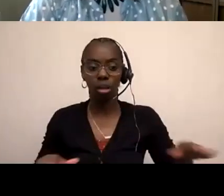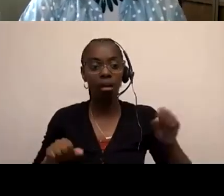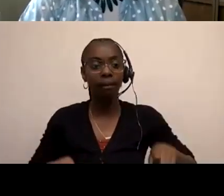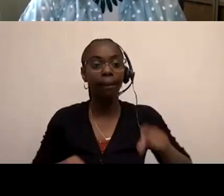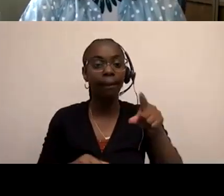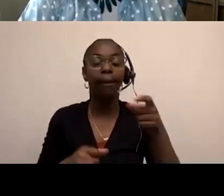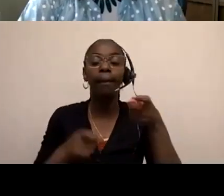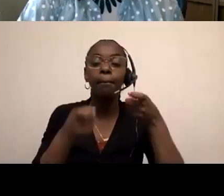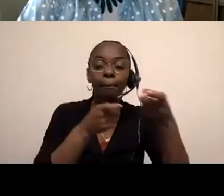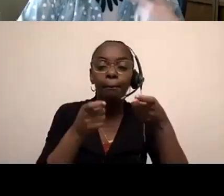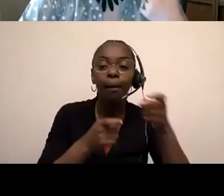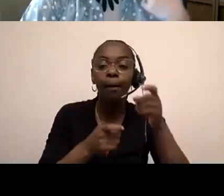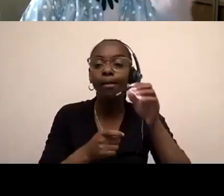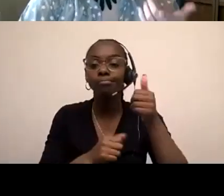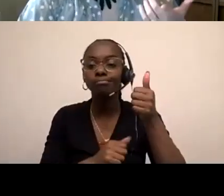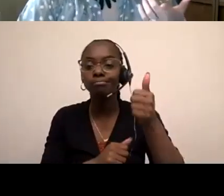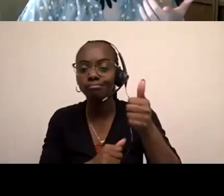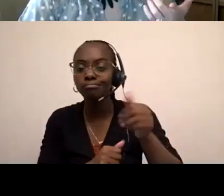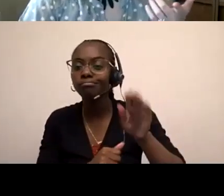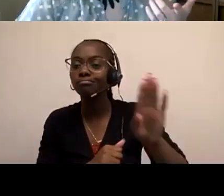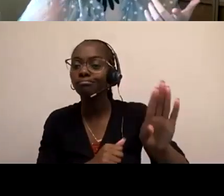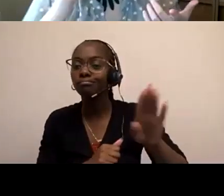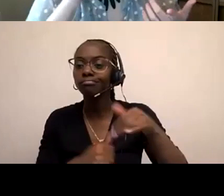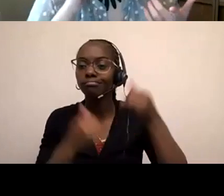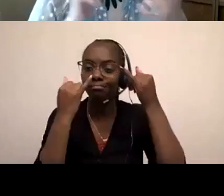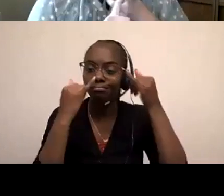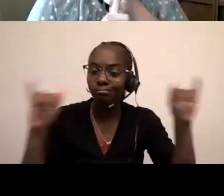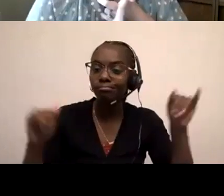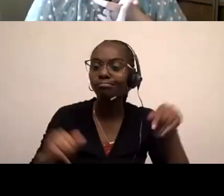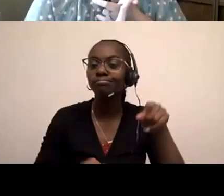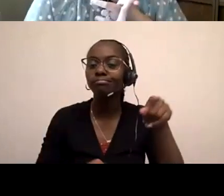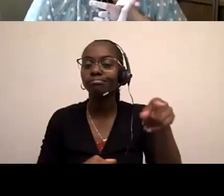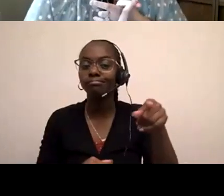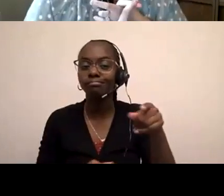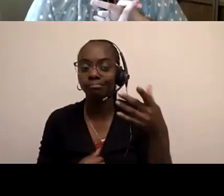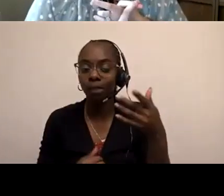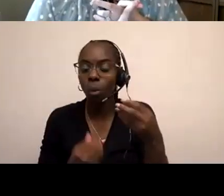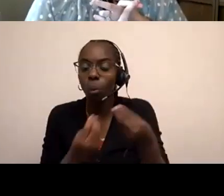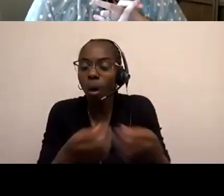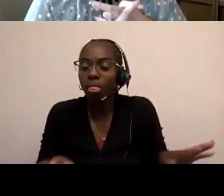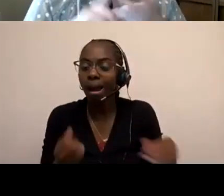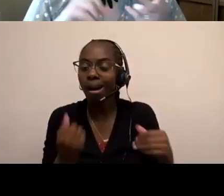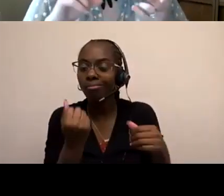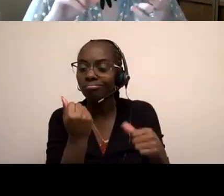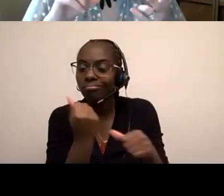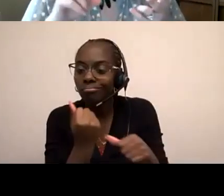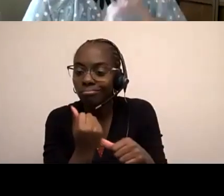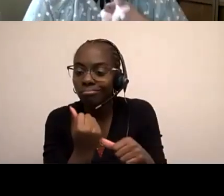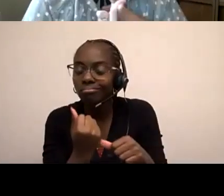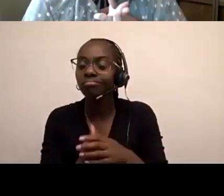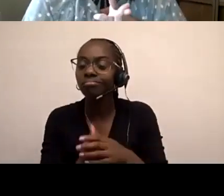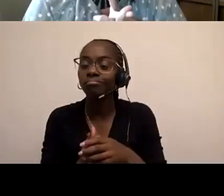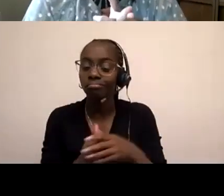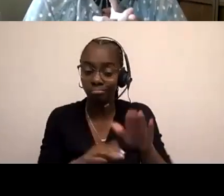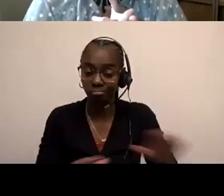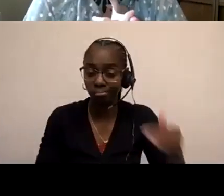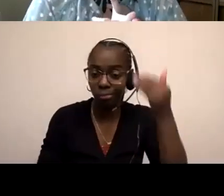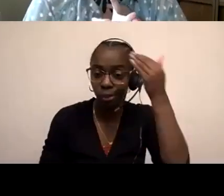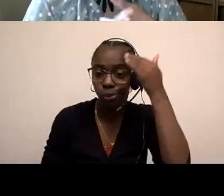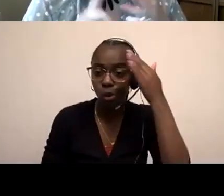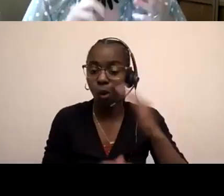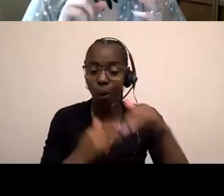ASSISTANCE. THERE ARE SOME KIDS THEY KNOW THE WORK THEY NEED TO GET DONE FOR SCHOOL AND CHORES